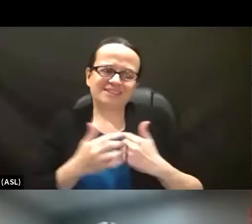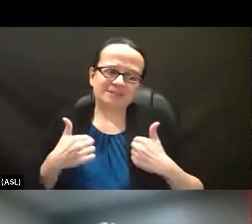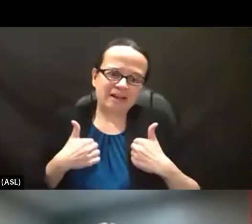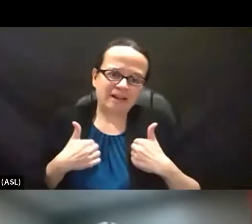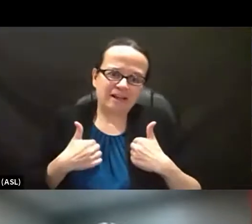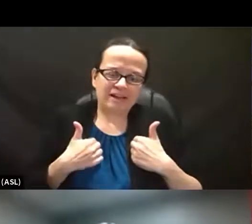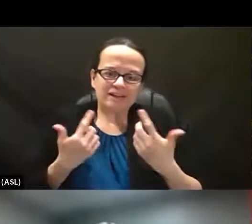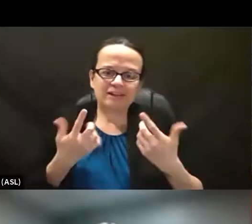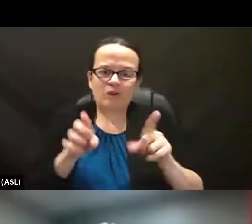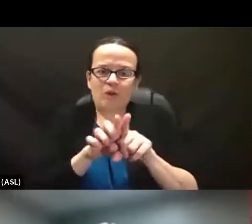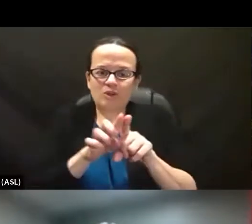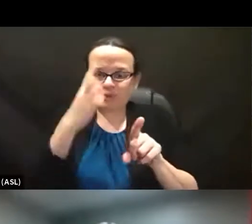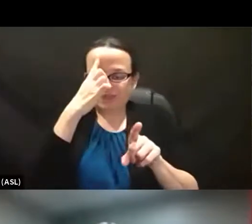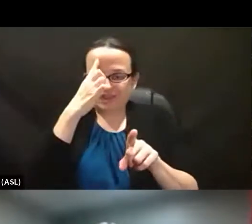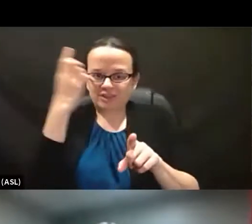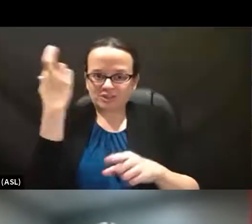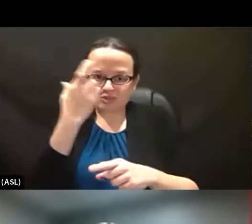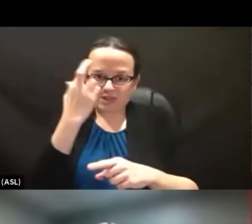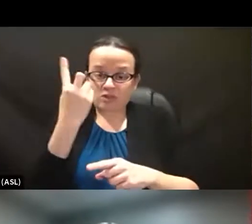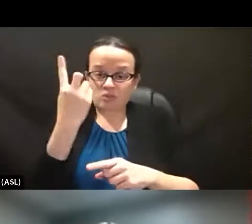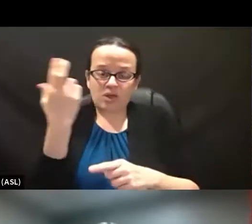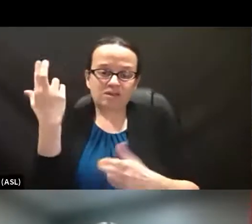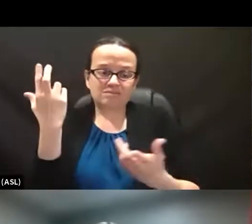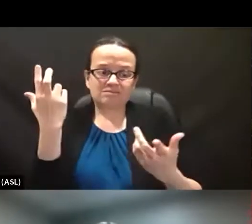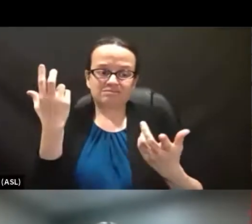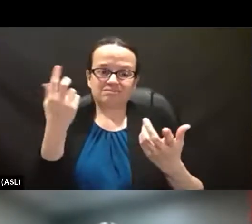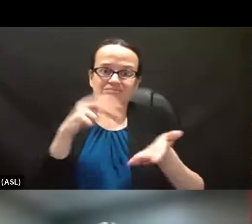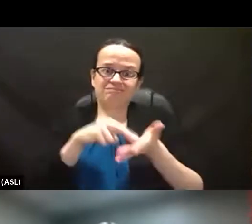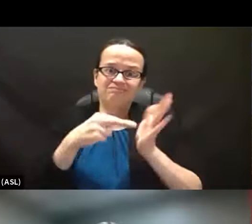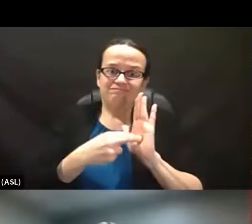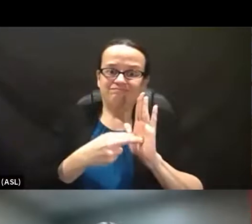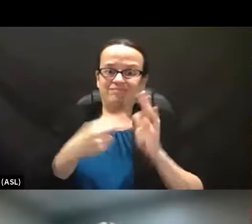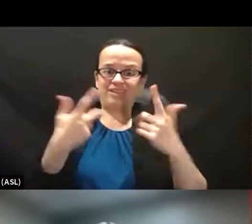Josh Allen (RN): I also think we should realize that one of the reasons these vaccines came so quickly.